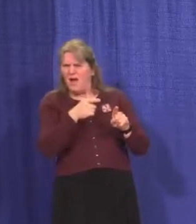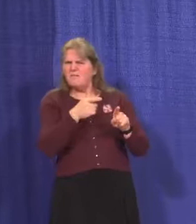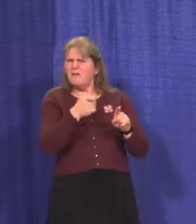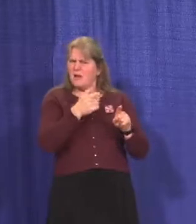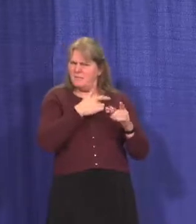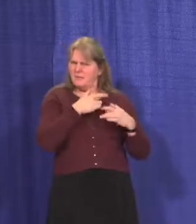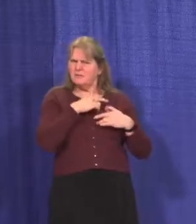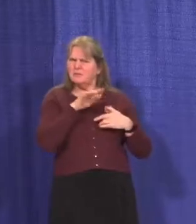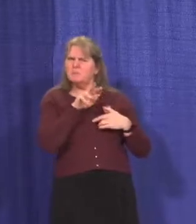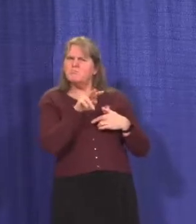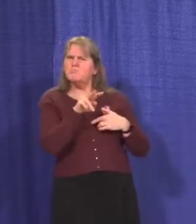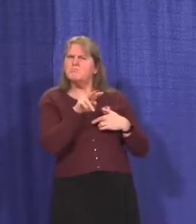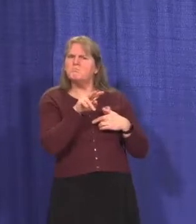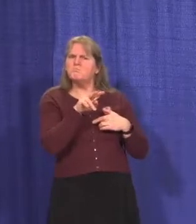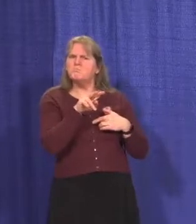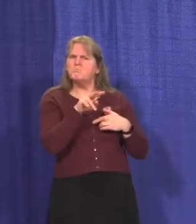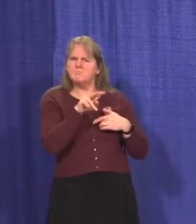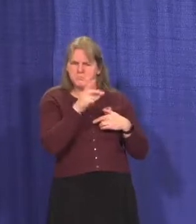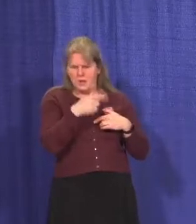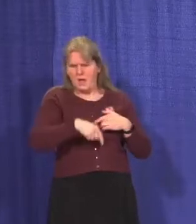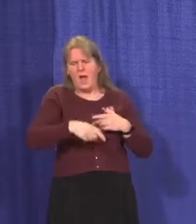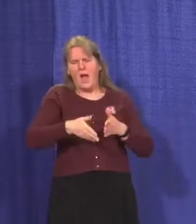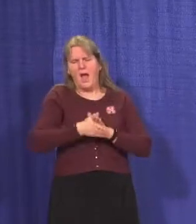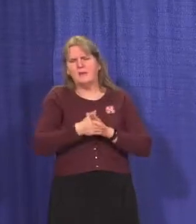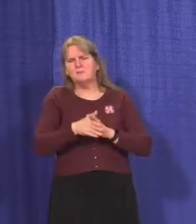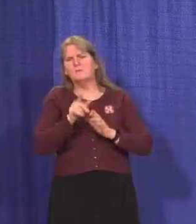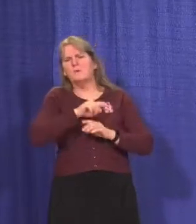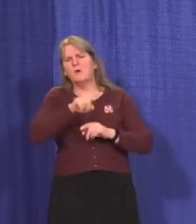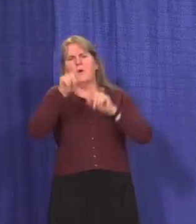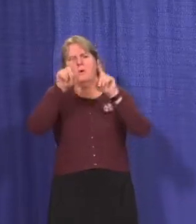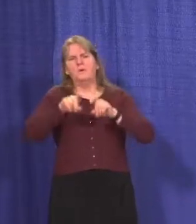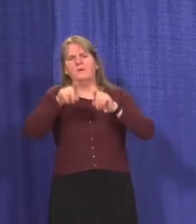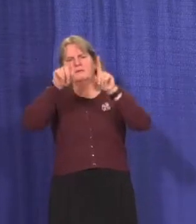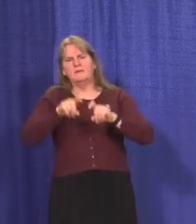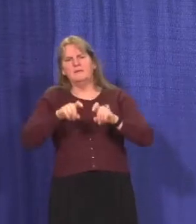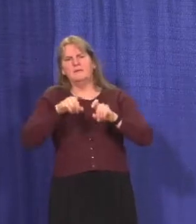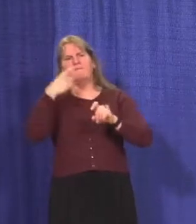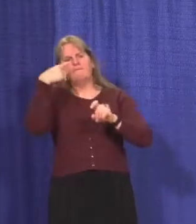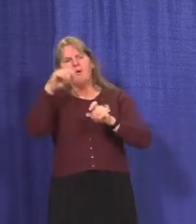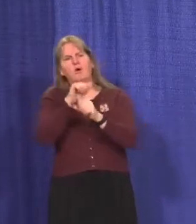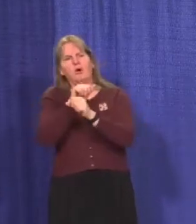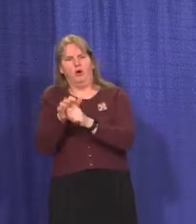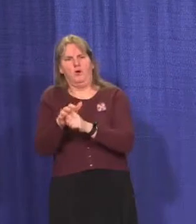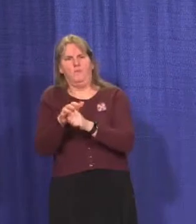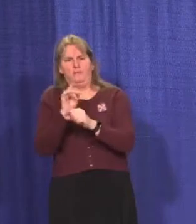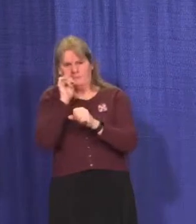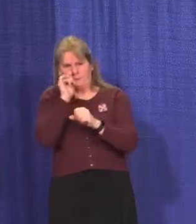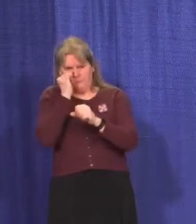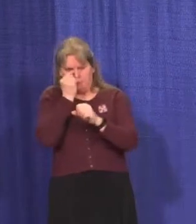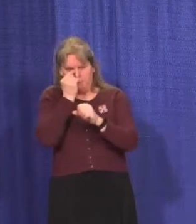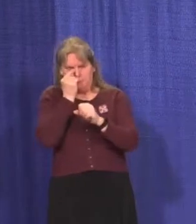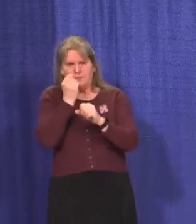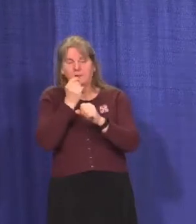was advised through why CDC and all those tests were negative.